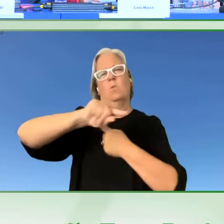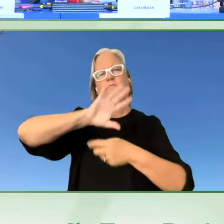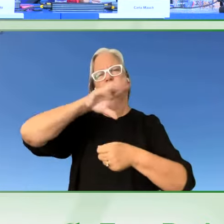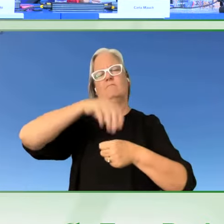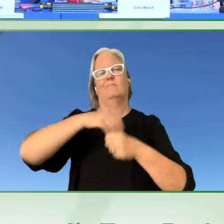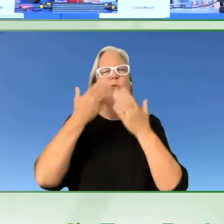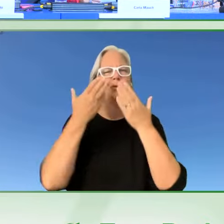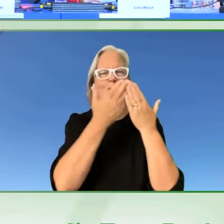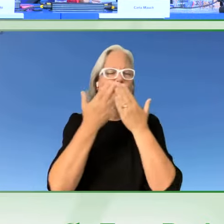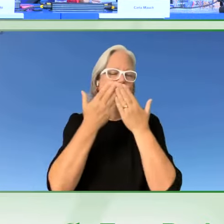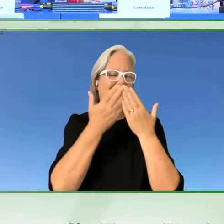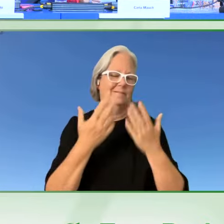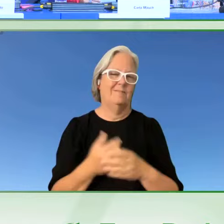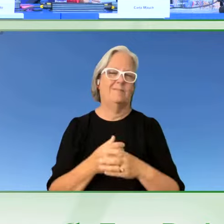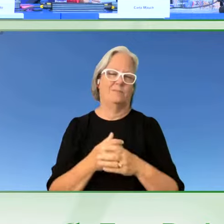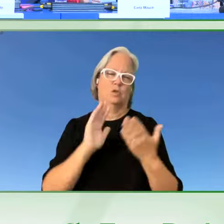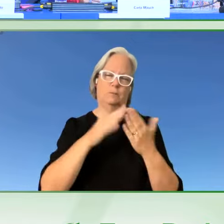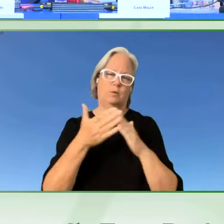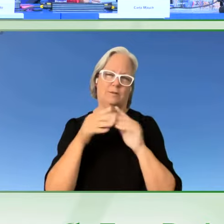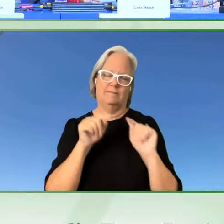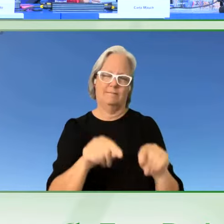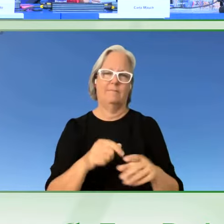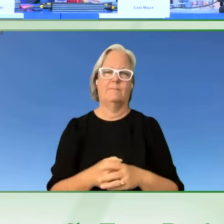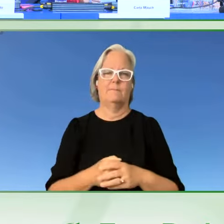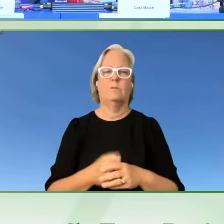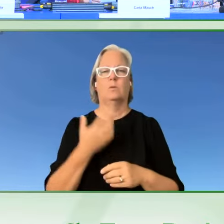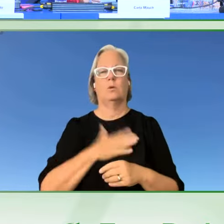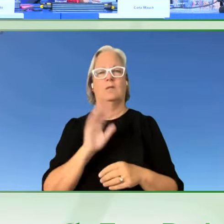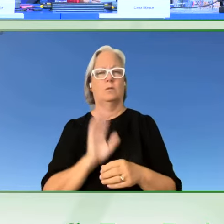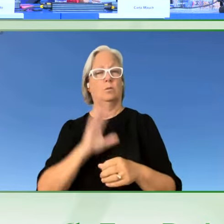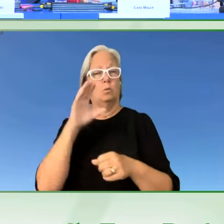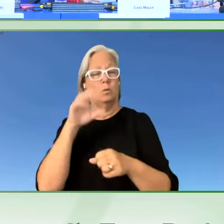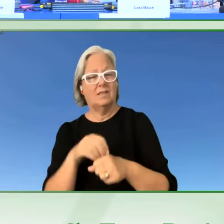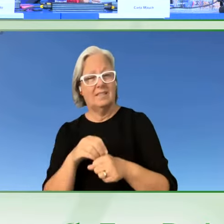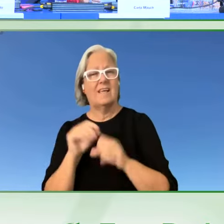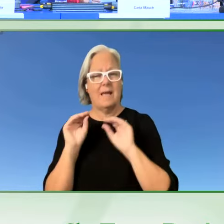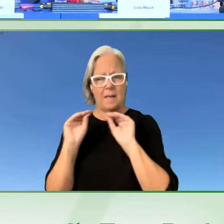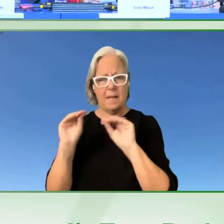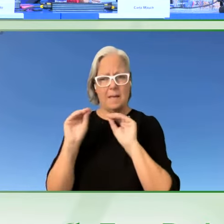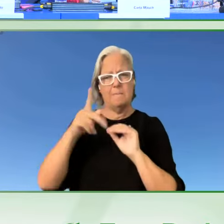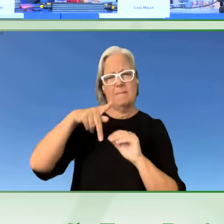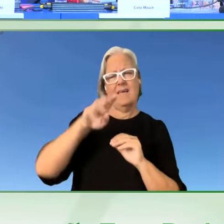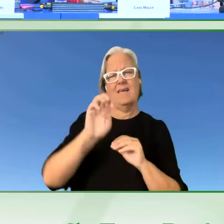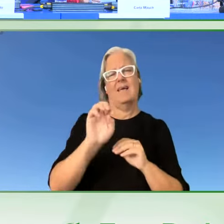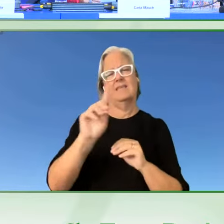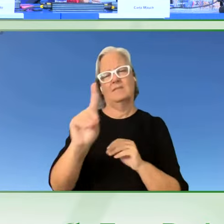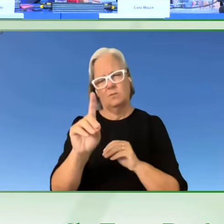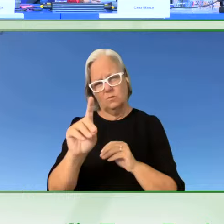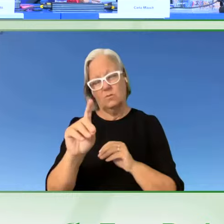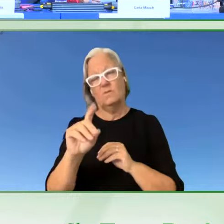I knew nothing about what was to come.